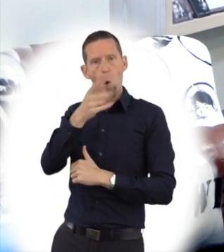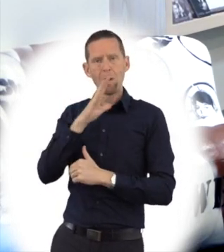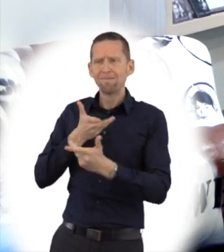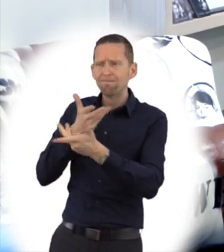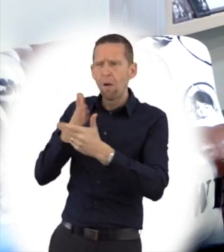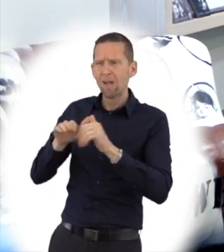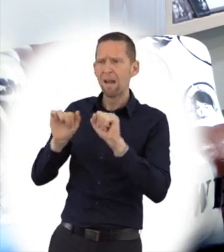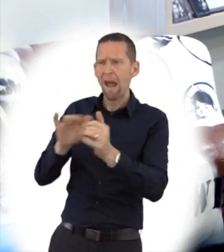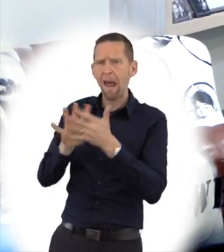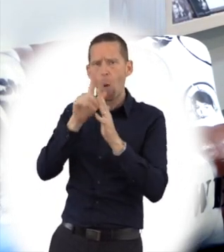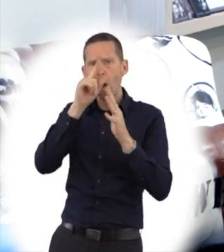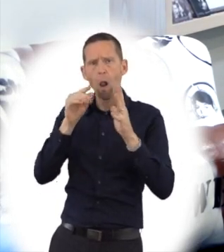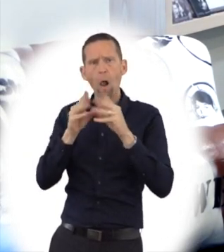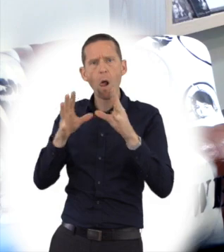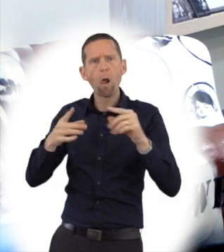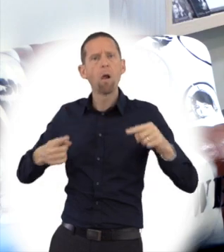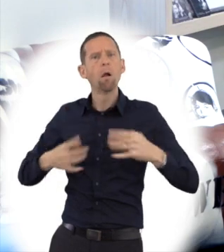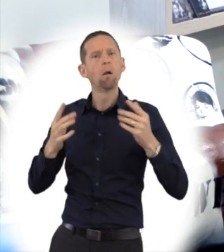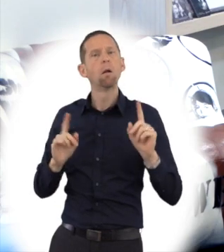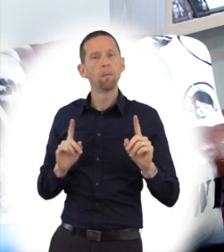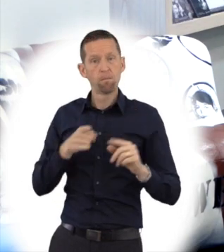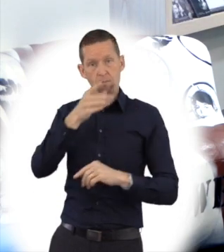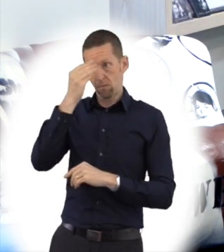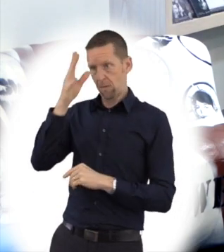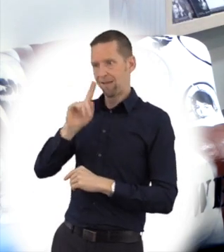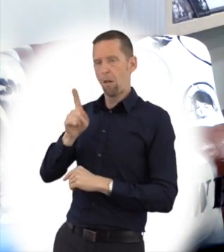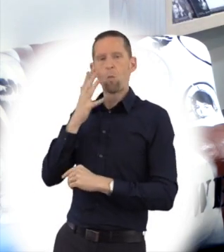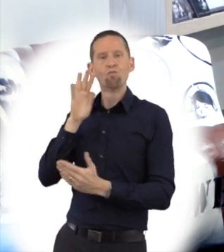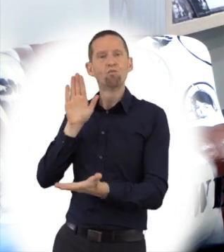to someone about the Commission’s dispute resolution process, inform reception at your